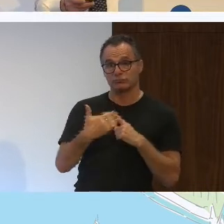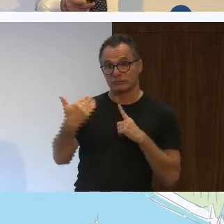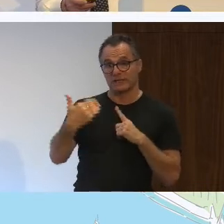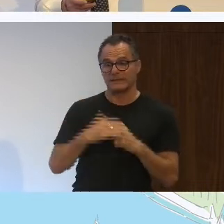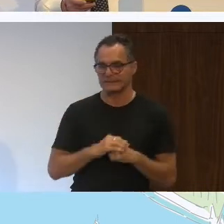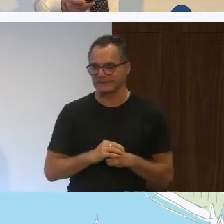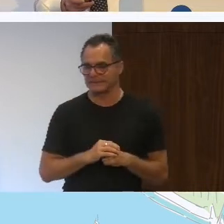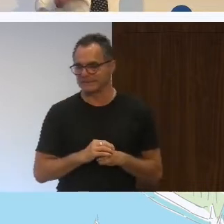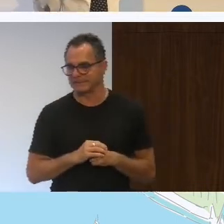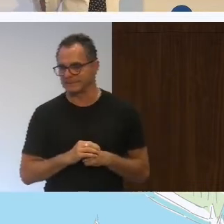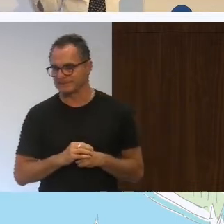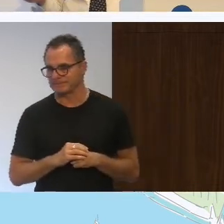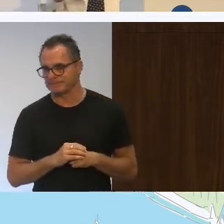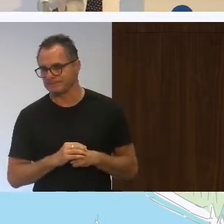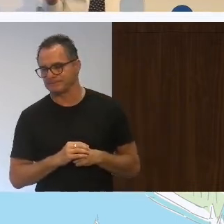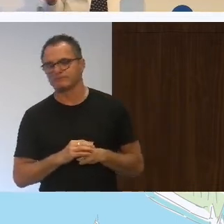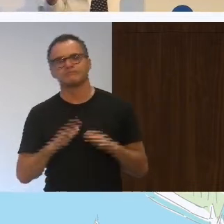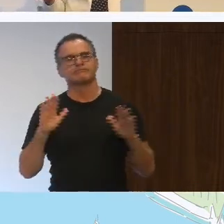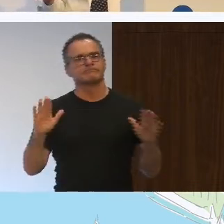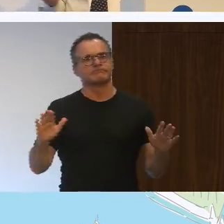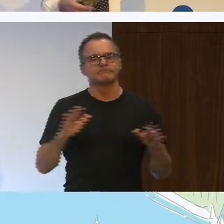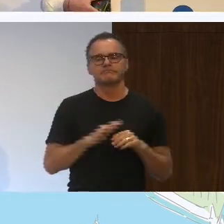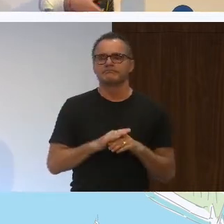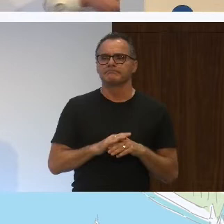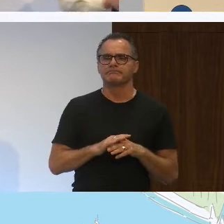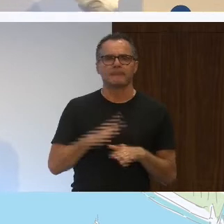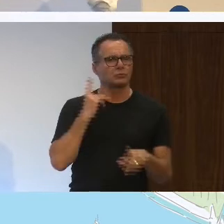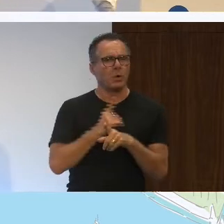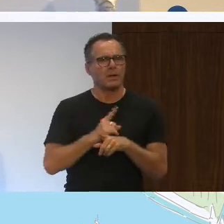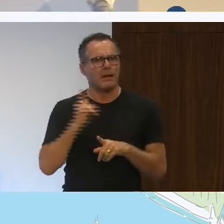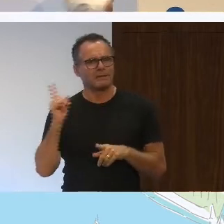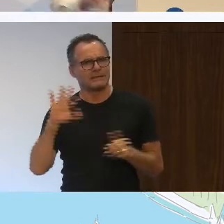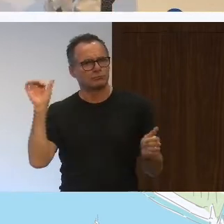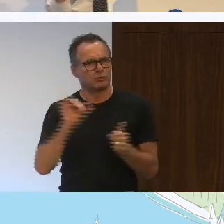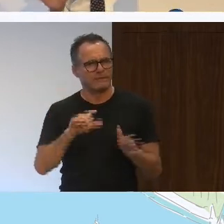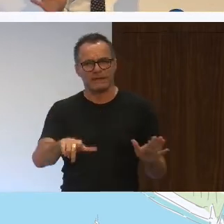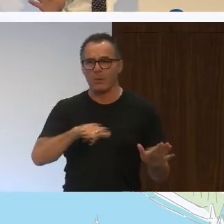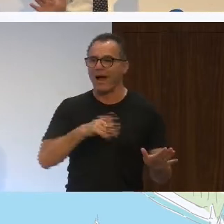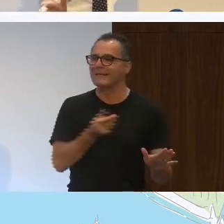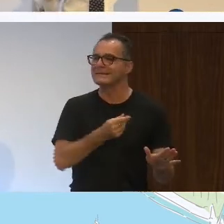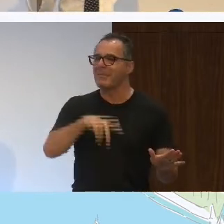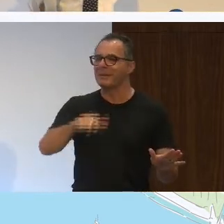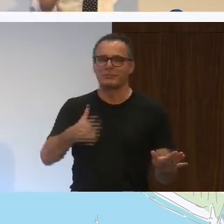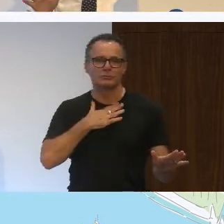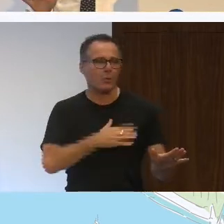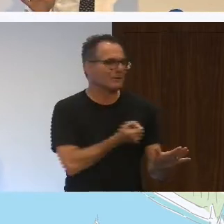And so I'm just going to touch on these things for a second because, you know, some people just don't want to have tablets, they don't want to have injections.